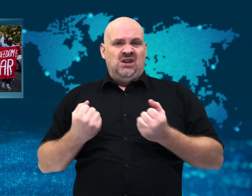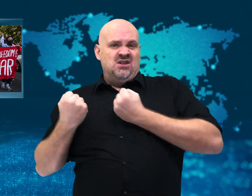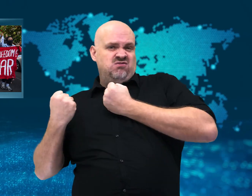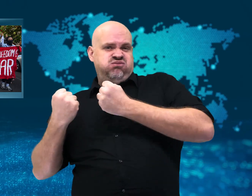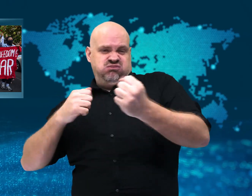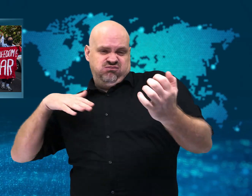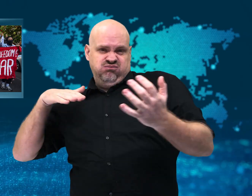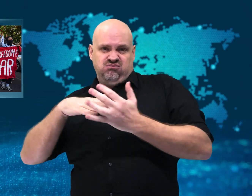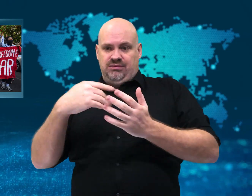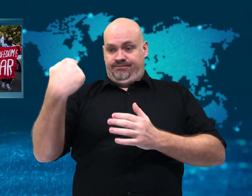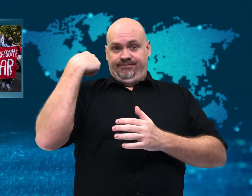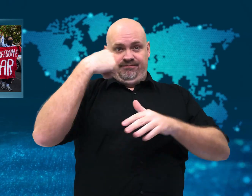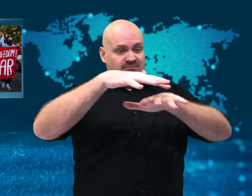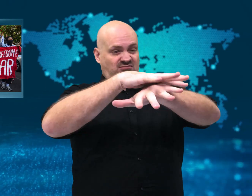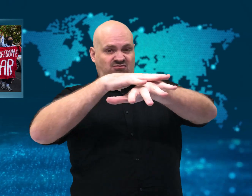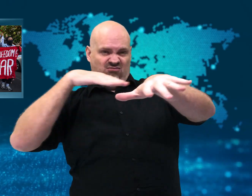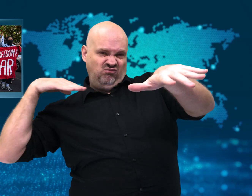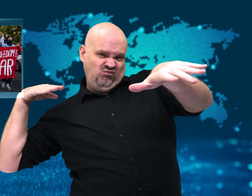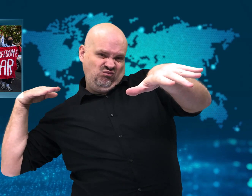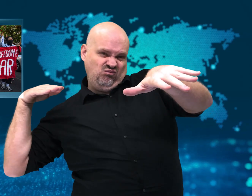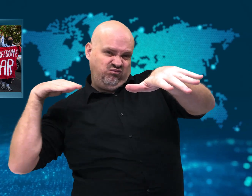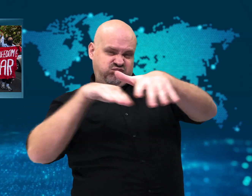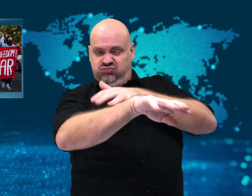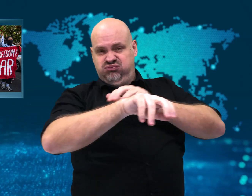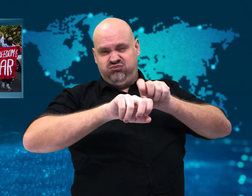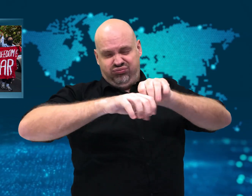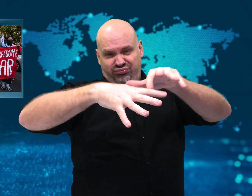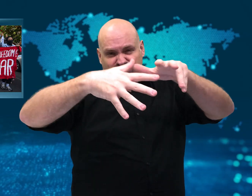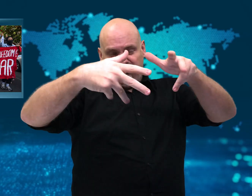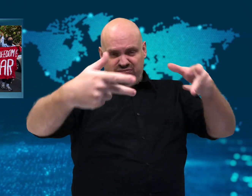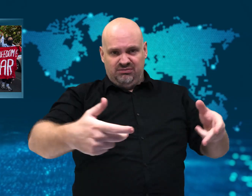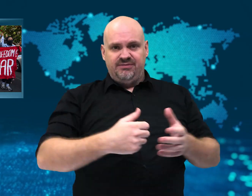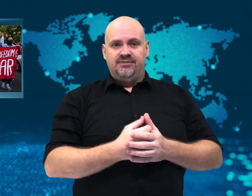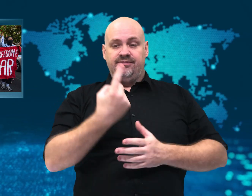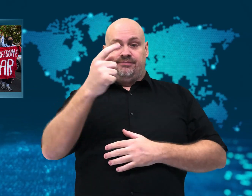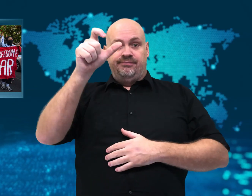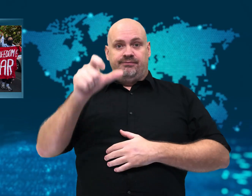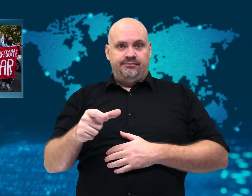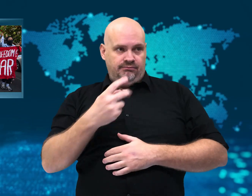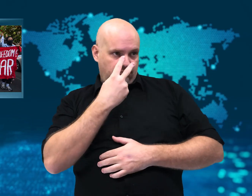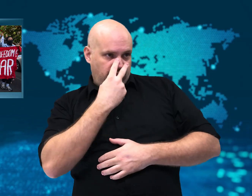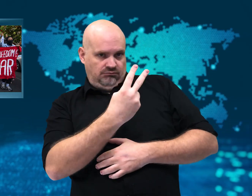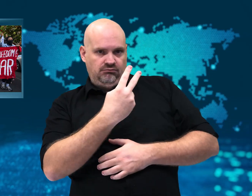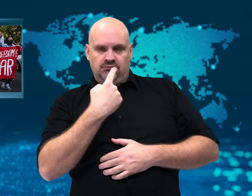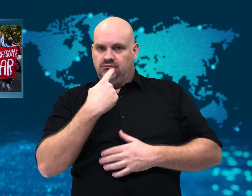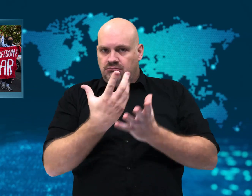car into the crowd, striking protesters from behind.